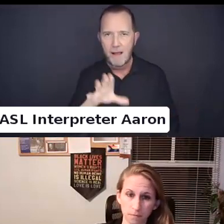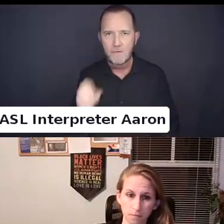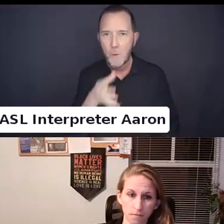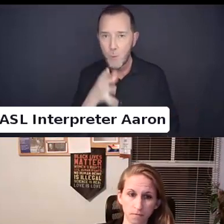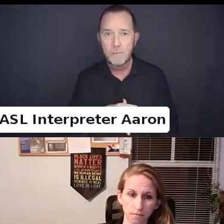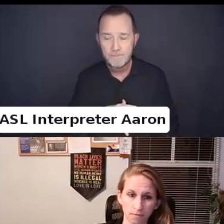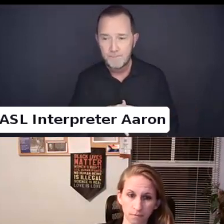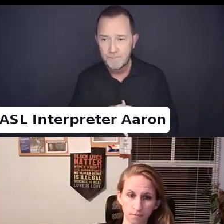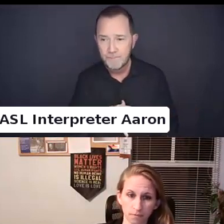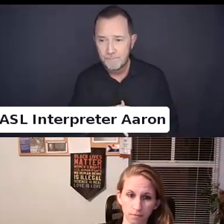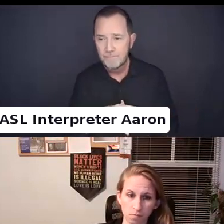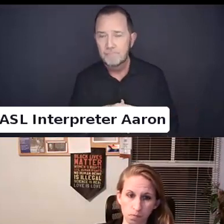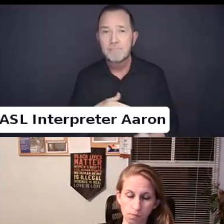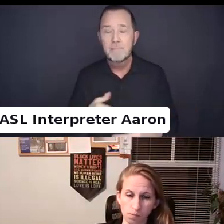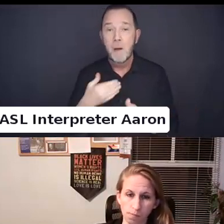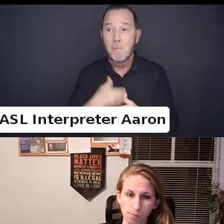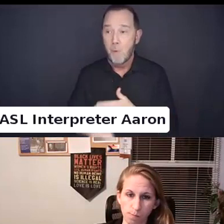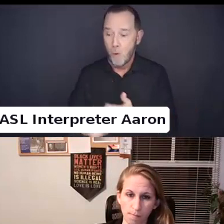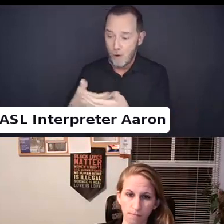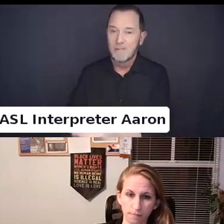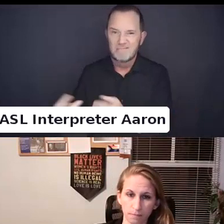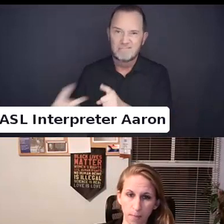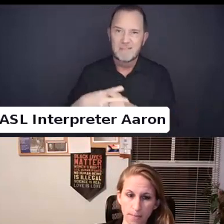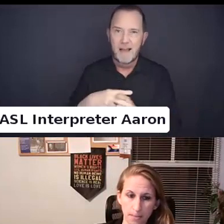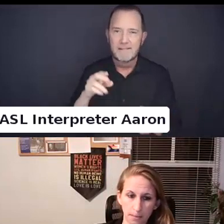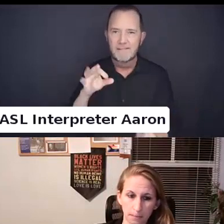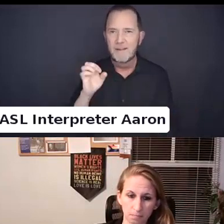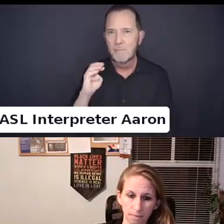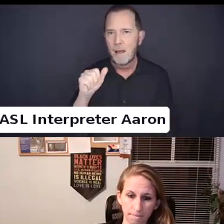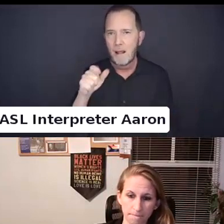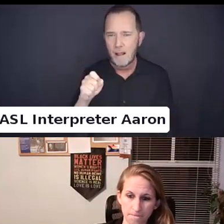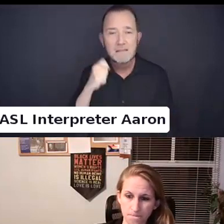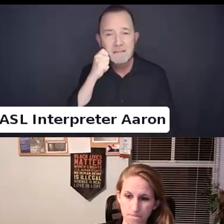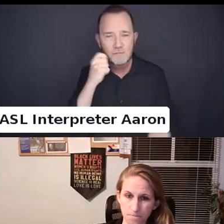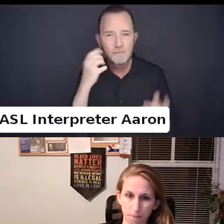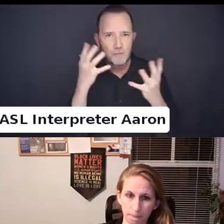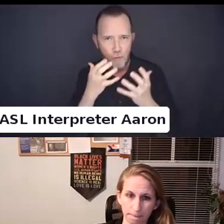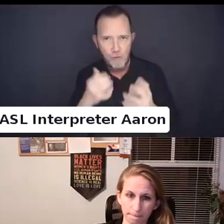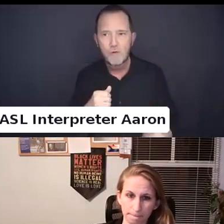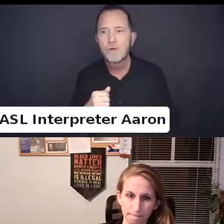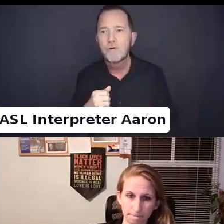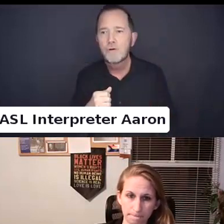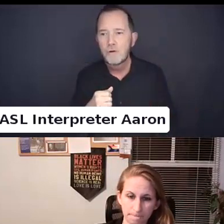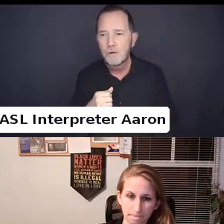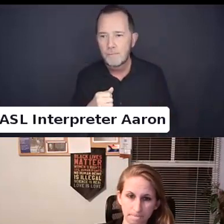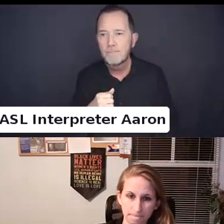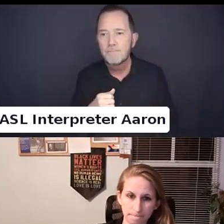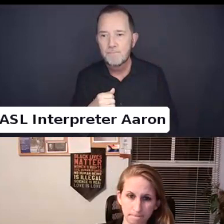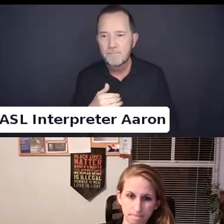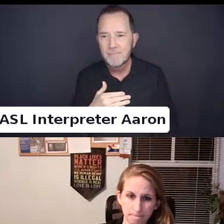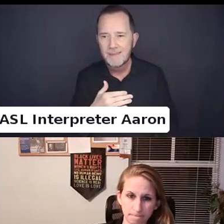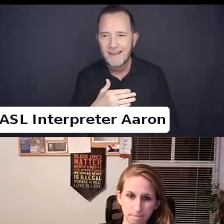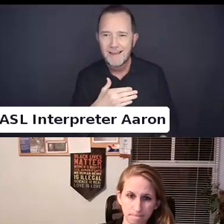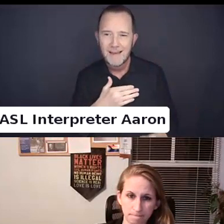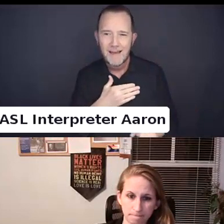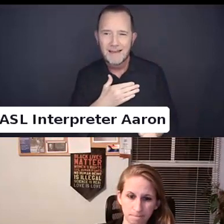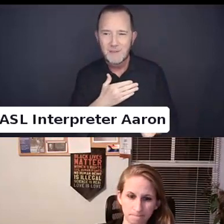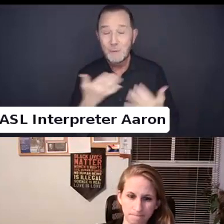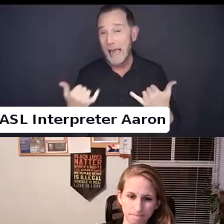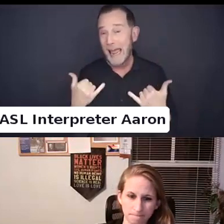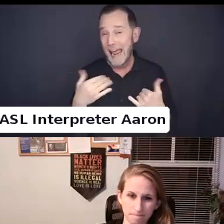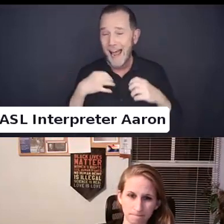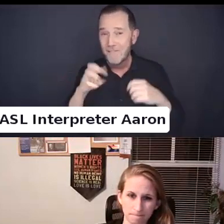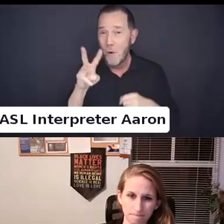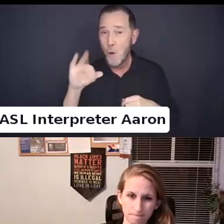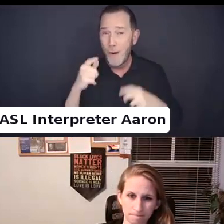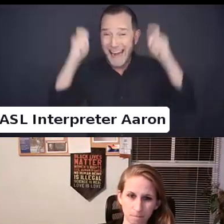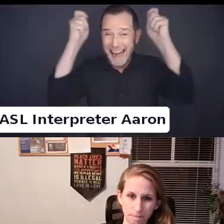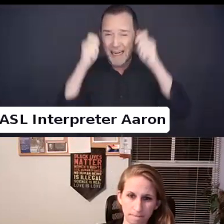I am wearing my micro braid wig today with a black scarf and black